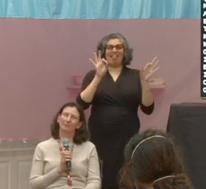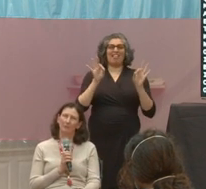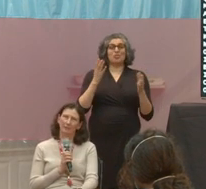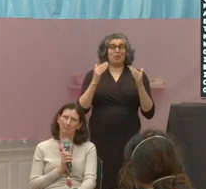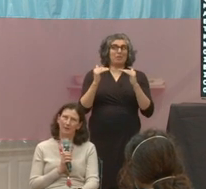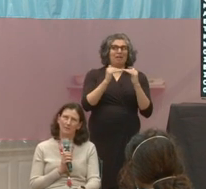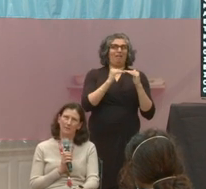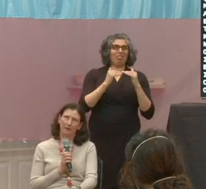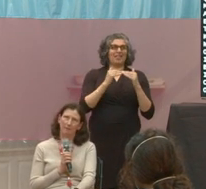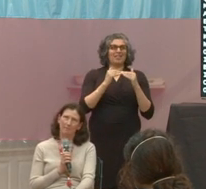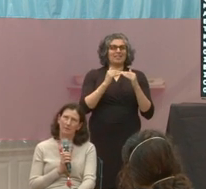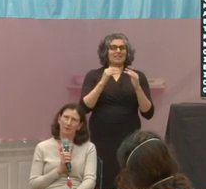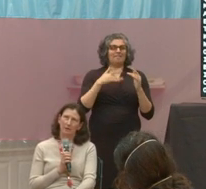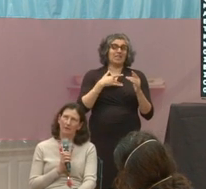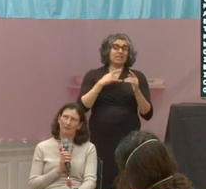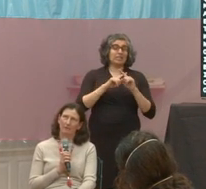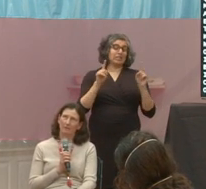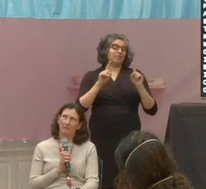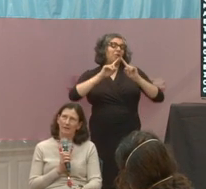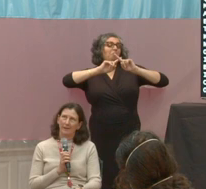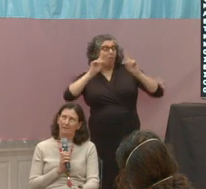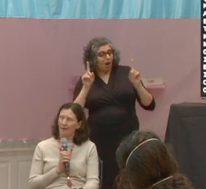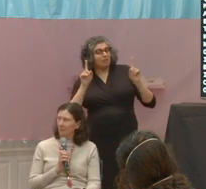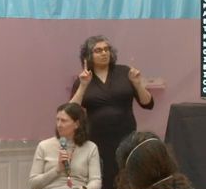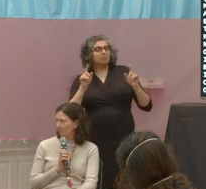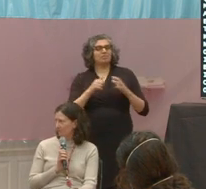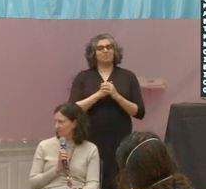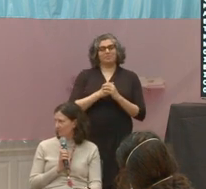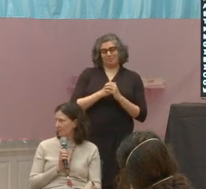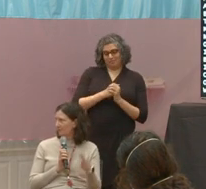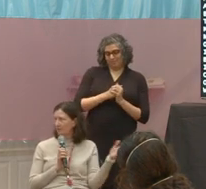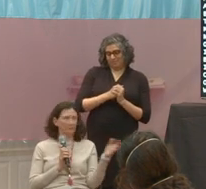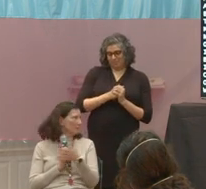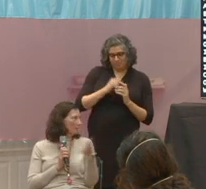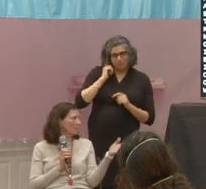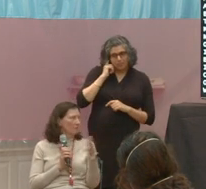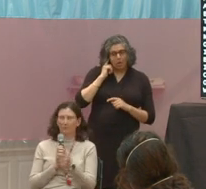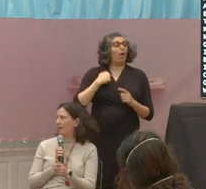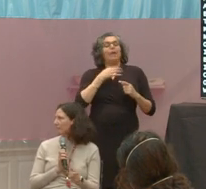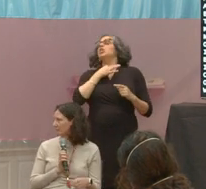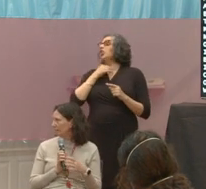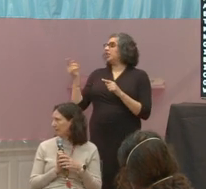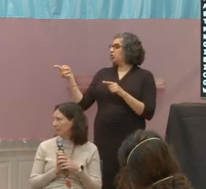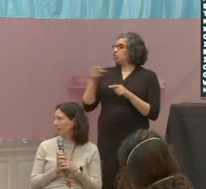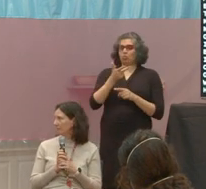differently, but I would really be interested to hear what you have to say about that.